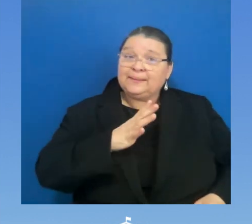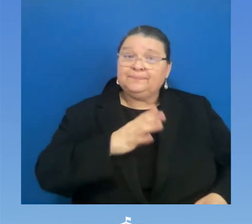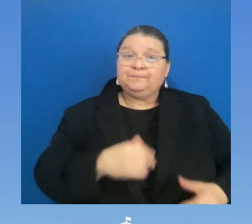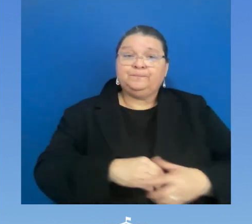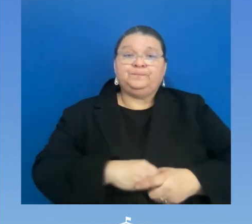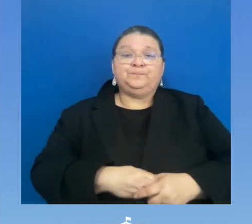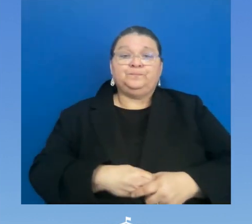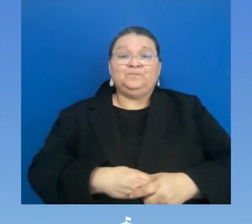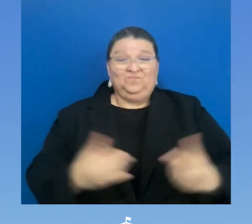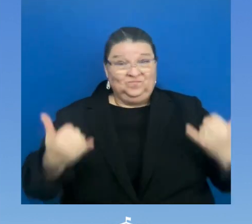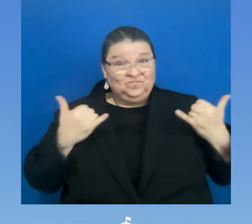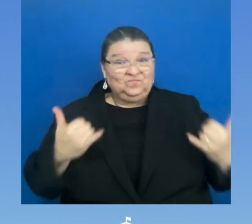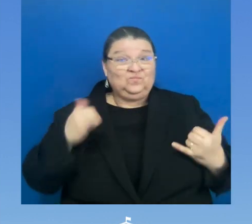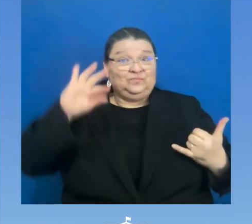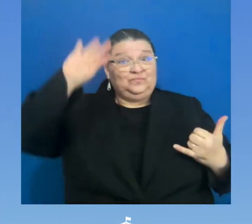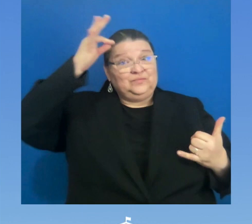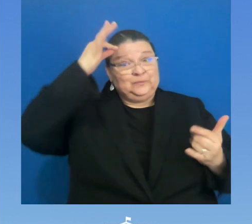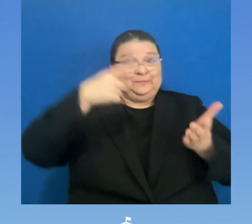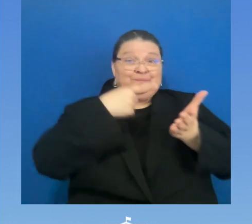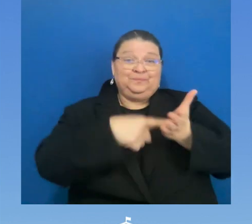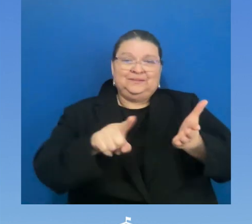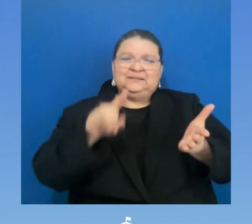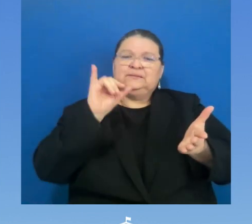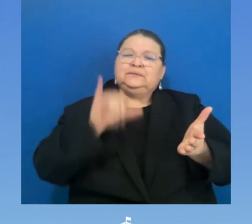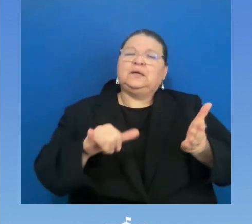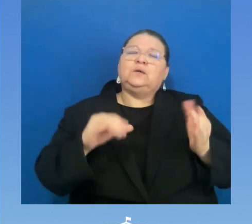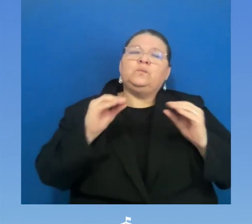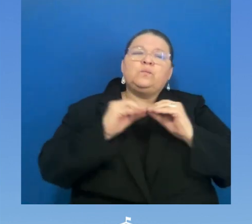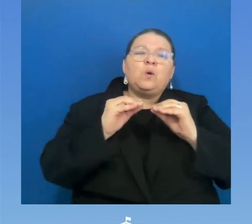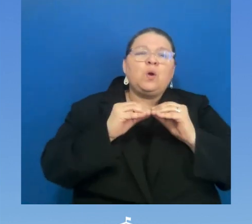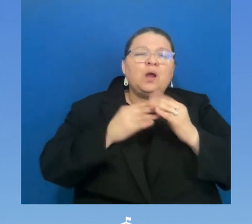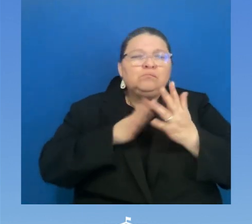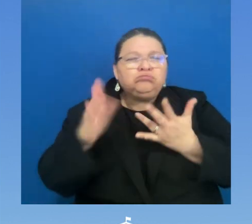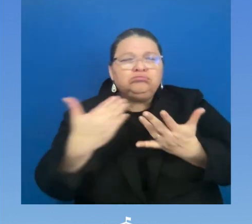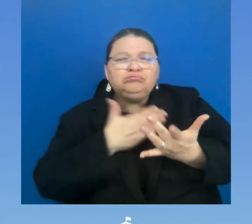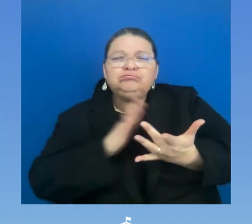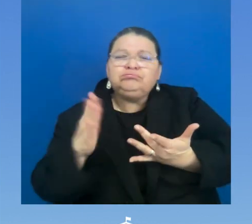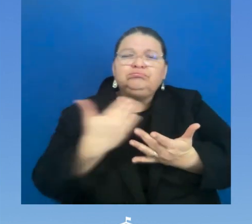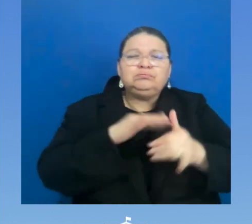and includes more information in its job announcements like salary ranges.